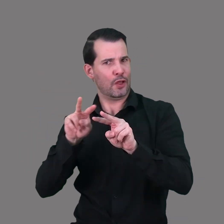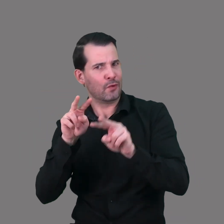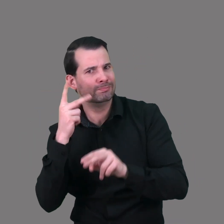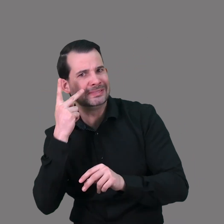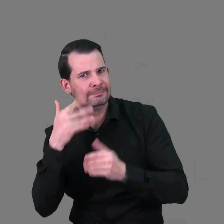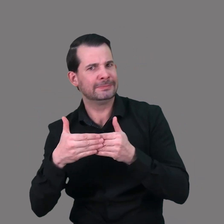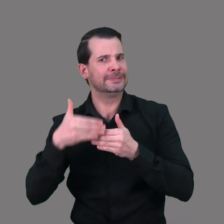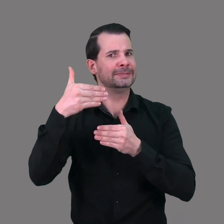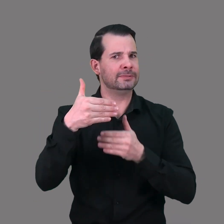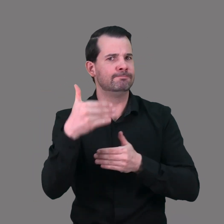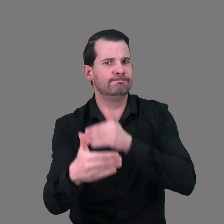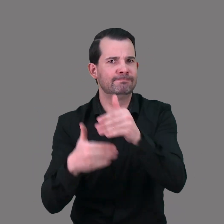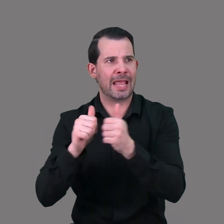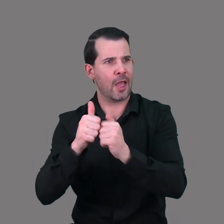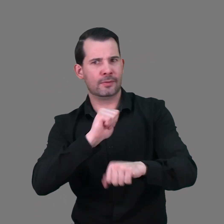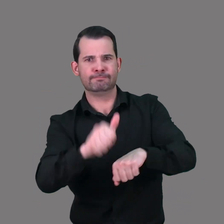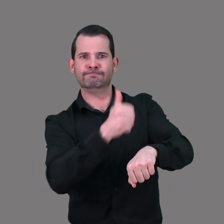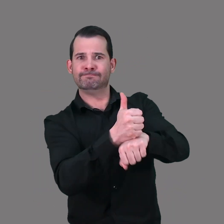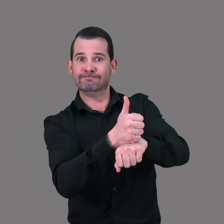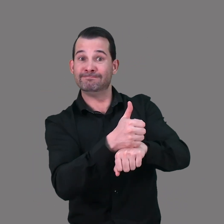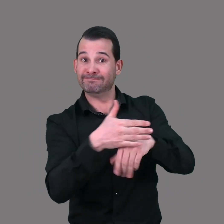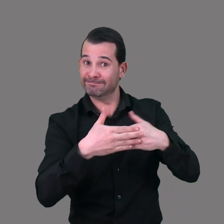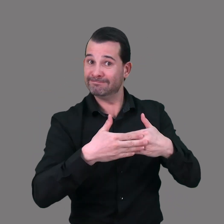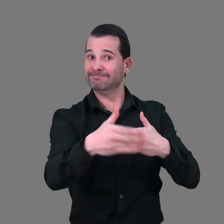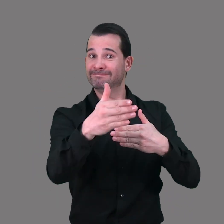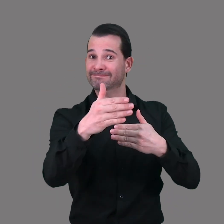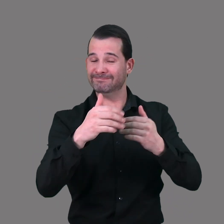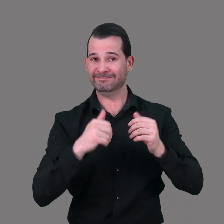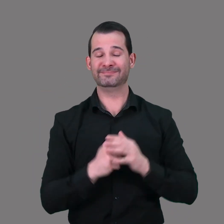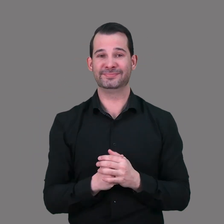to seeing the next steps towards implementation.